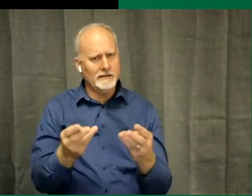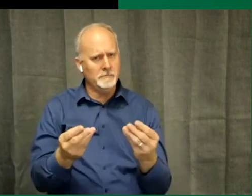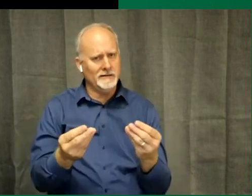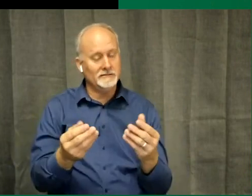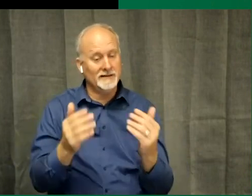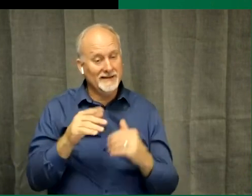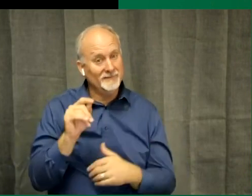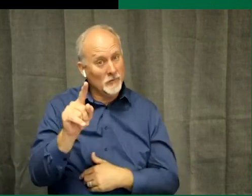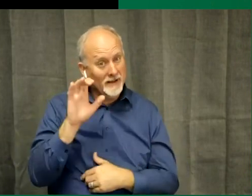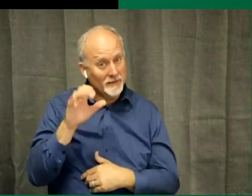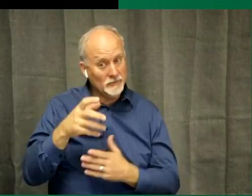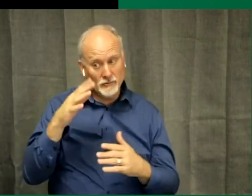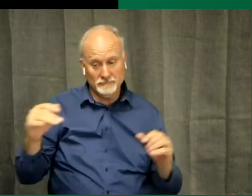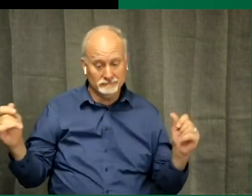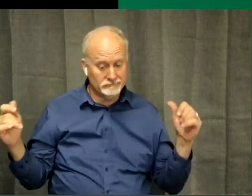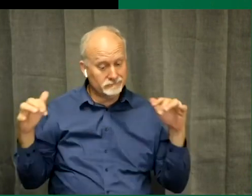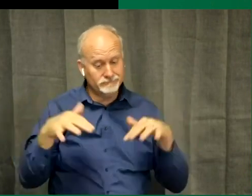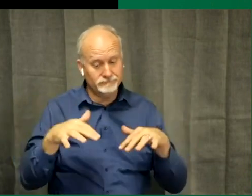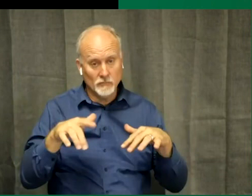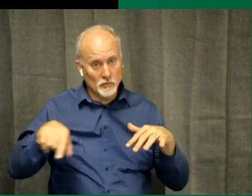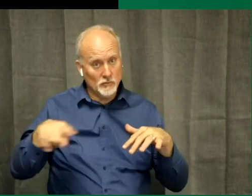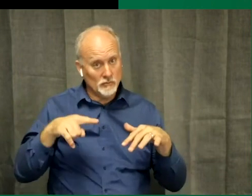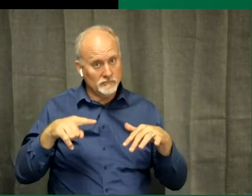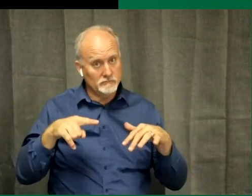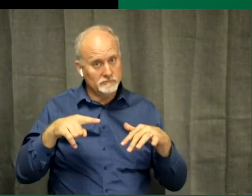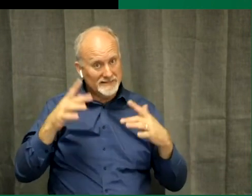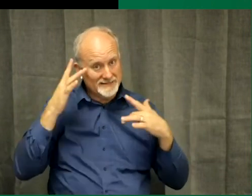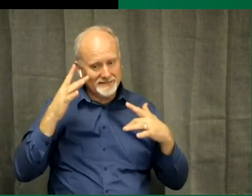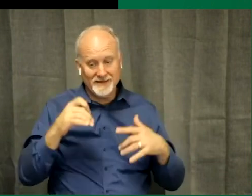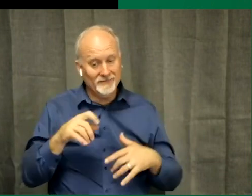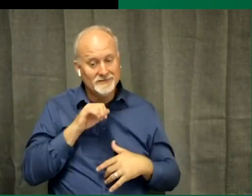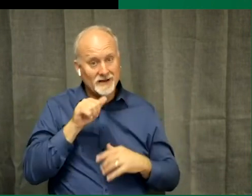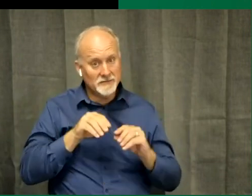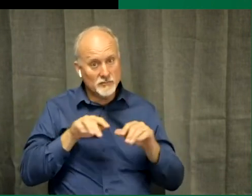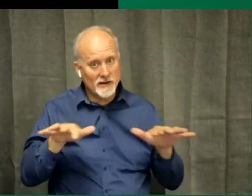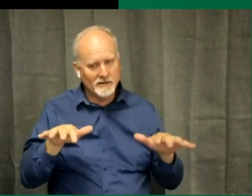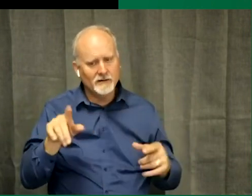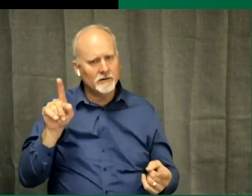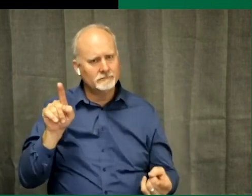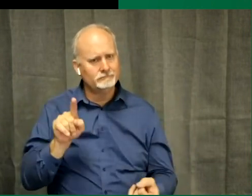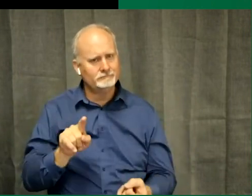come to campus initially infected with covid if it's not spreading the cases stay fairly low and